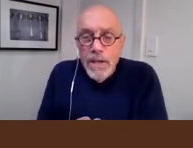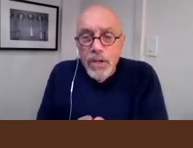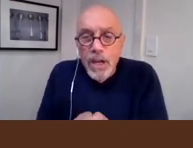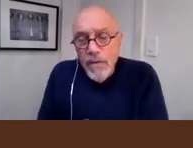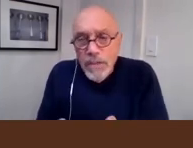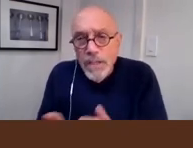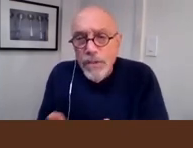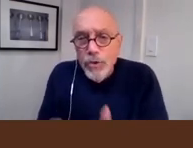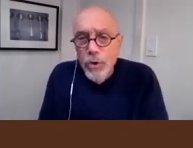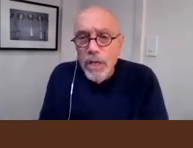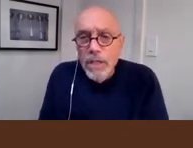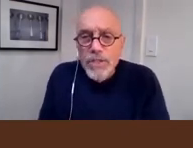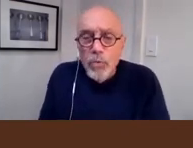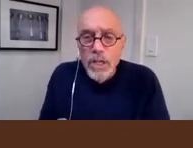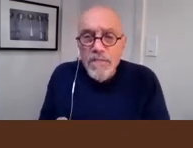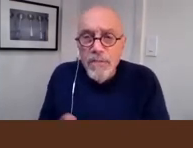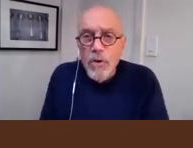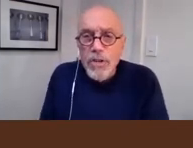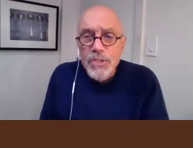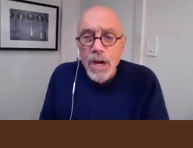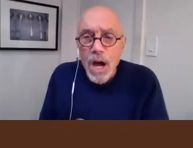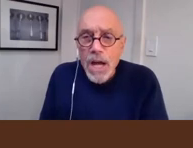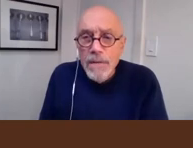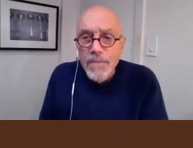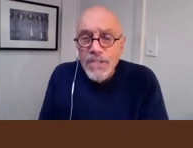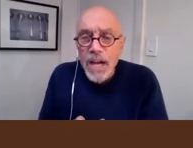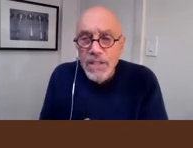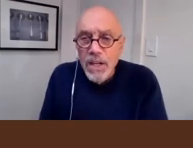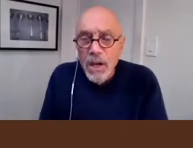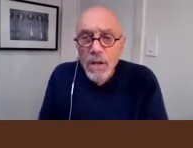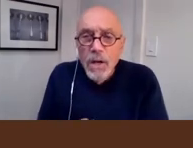and everything they are doing is really focused on this idea